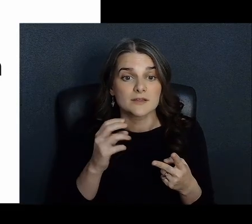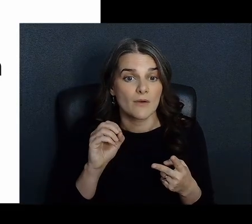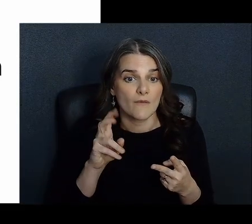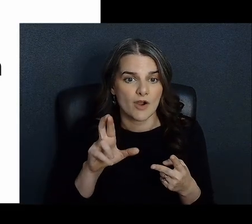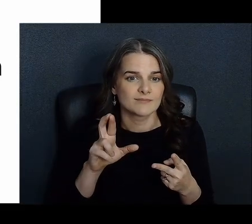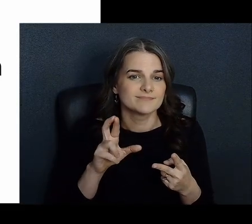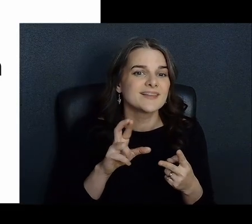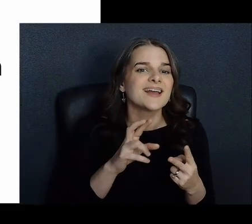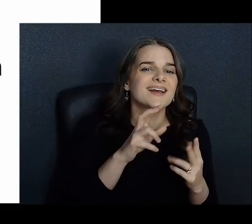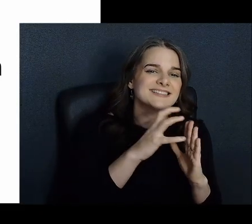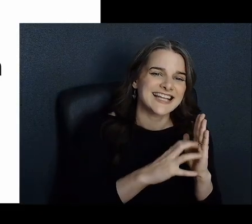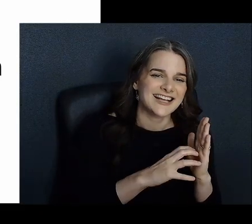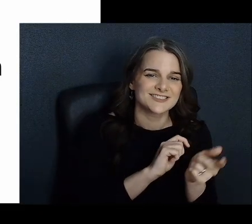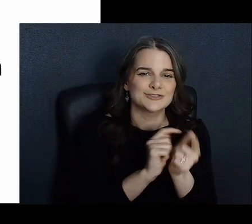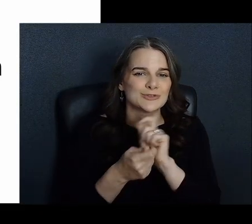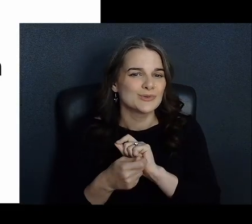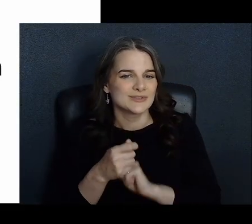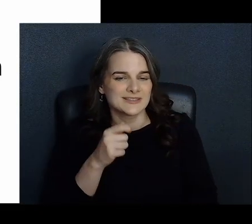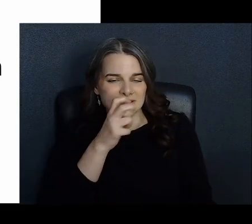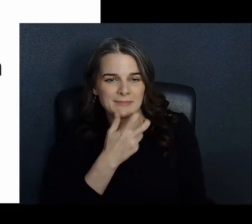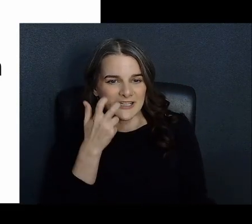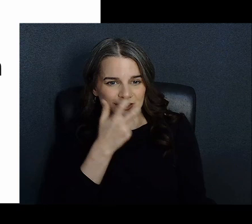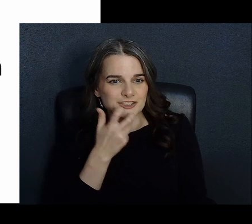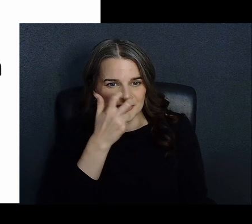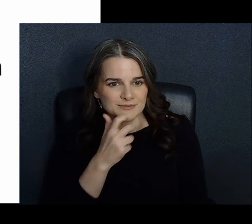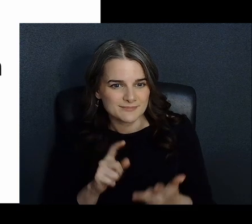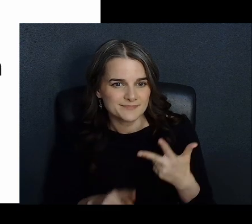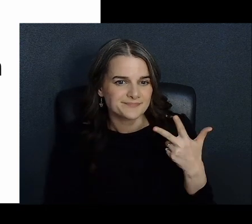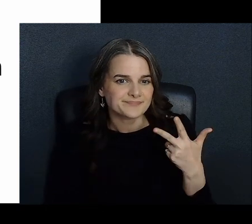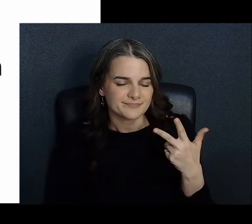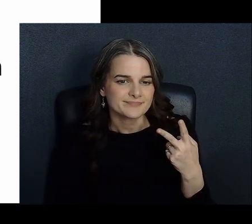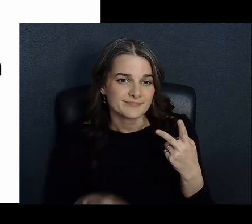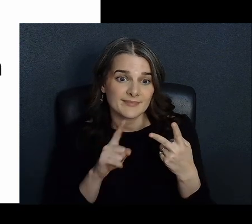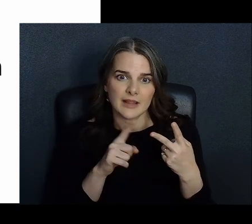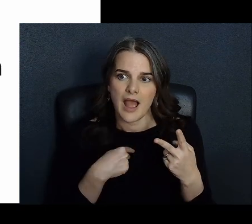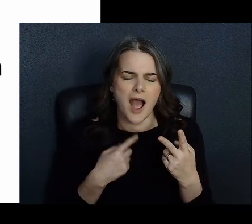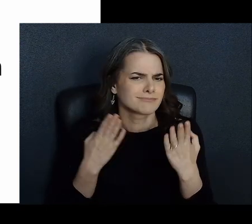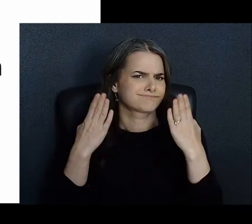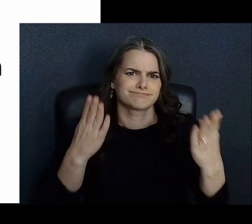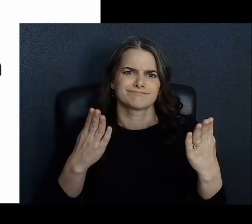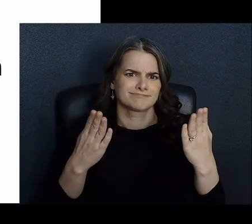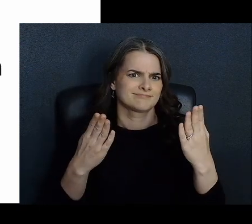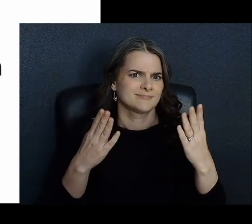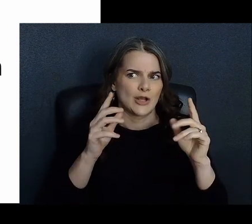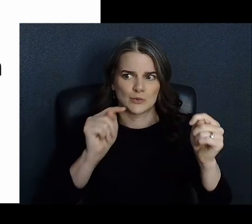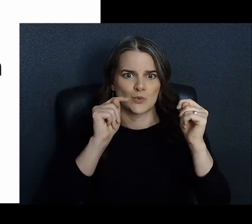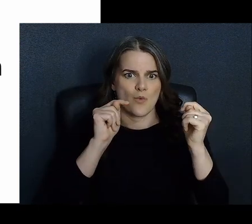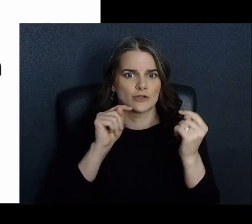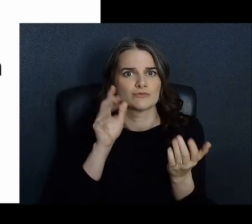And I highly recommend that people try out the tutorials that come along with it. For example, there are gesture commands